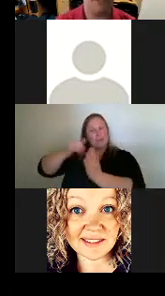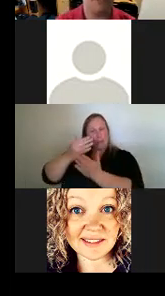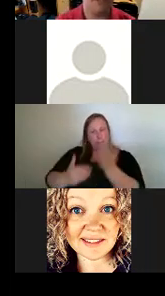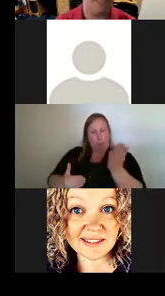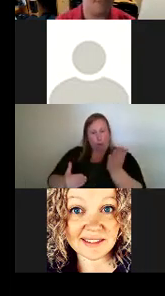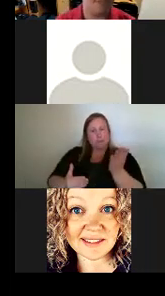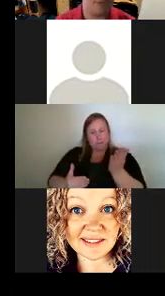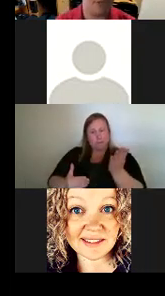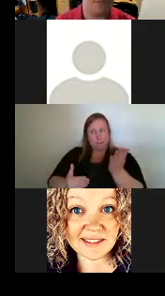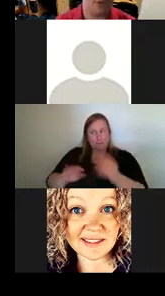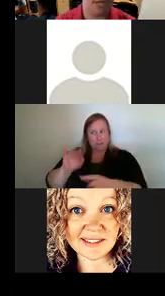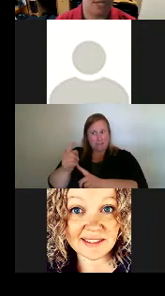THERE ARE DIFFERENT VERSIONS OF ORCAM.